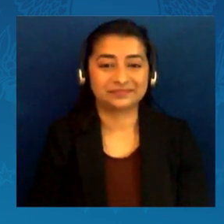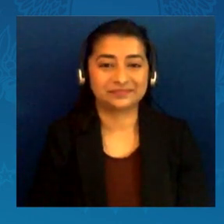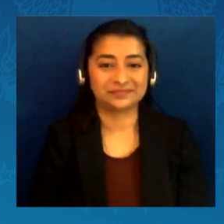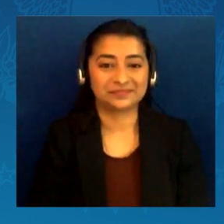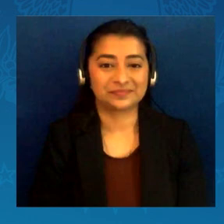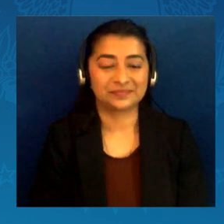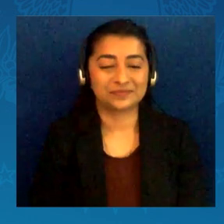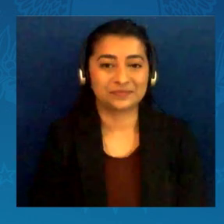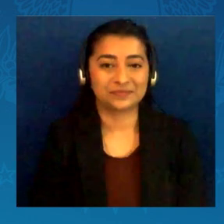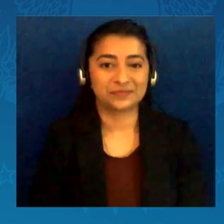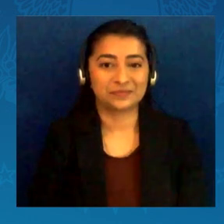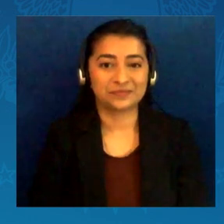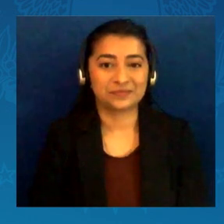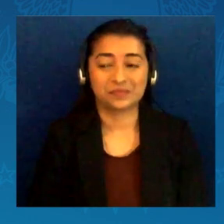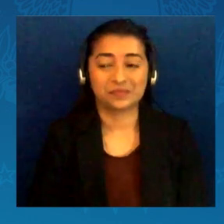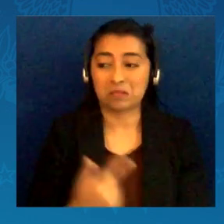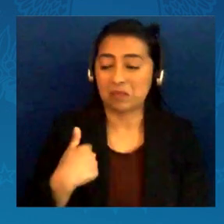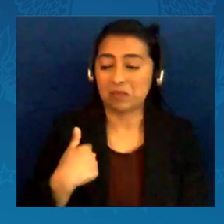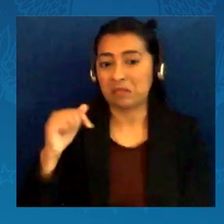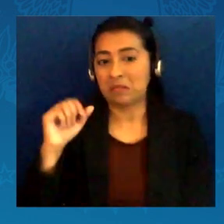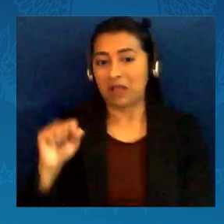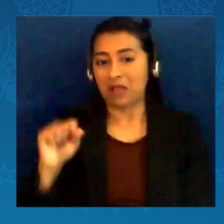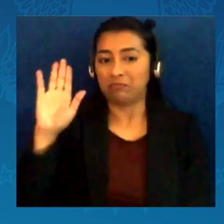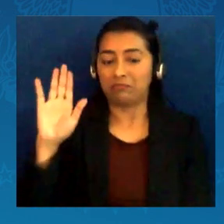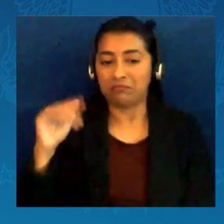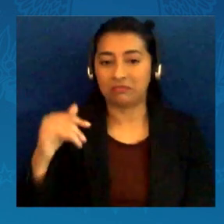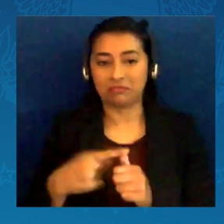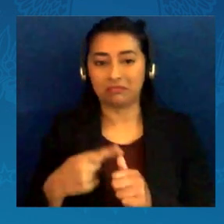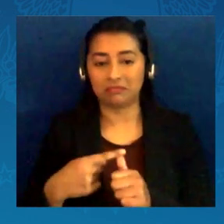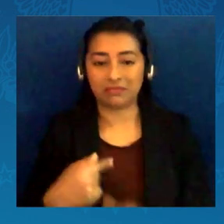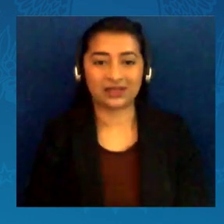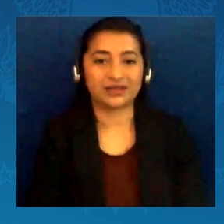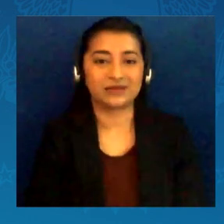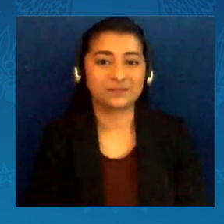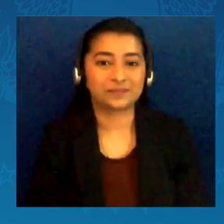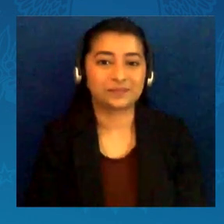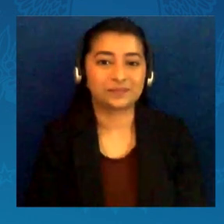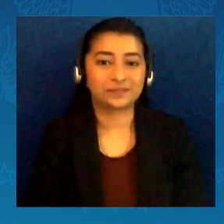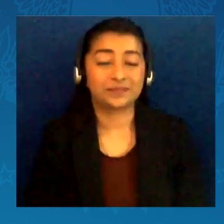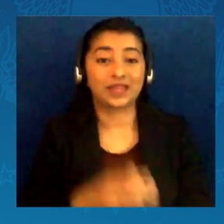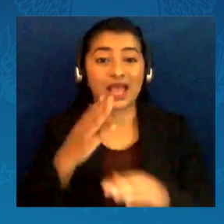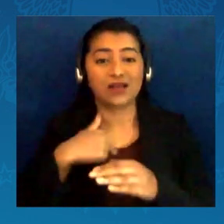Female Speaker: I guess I can go for I guess after I graduate, I'm looking into graduate school